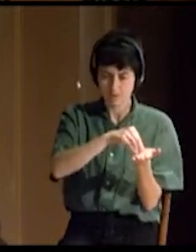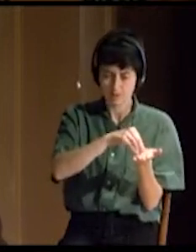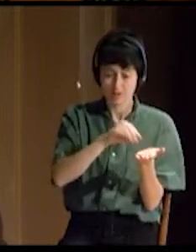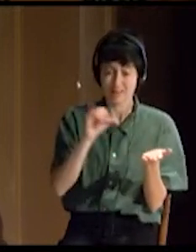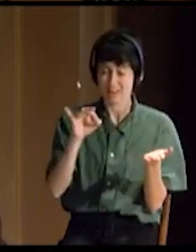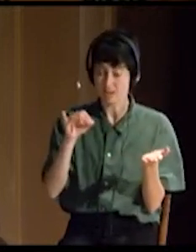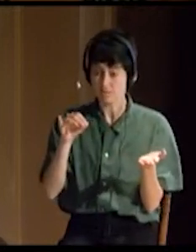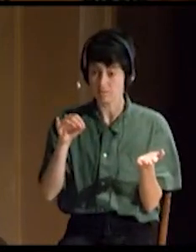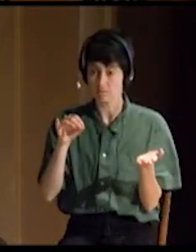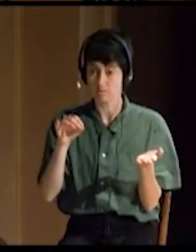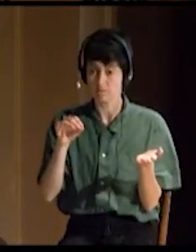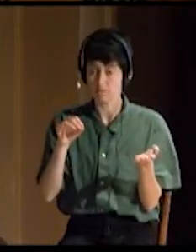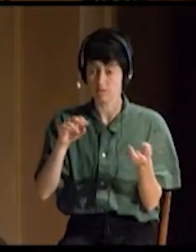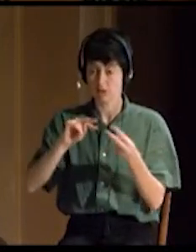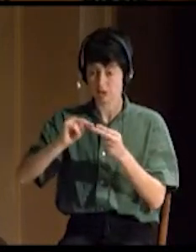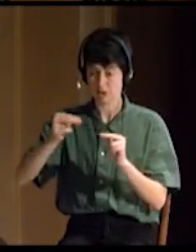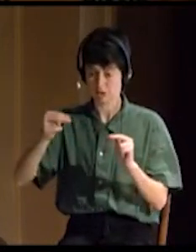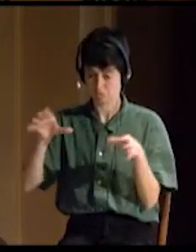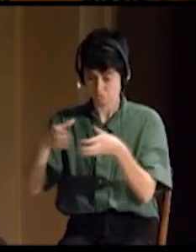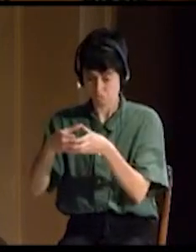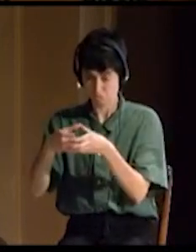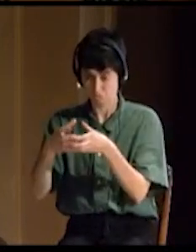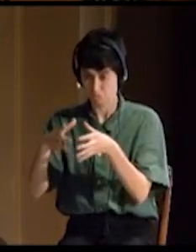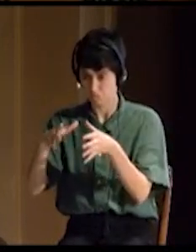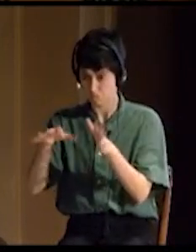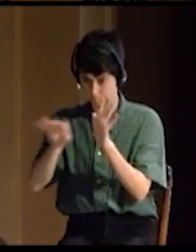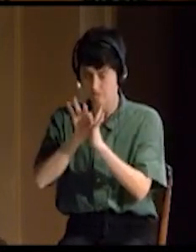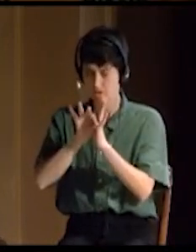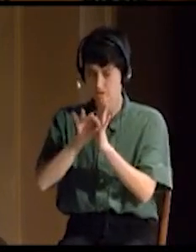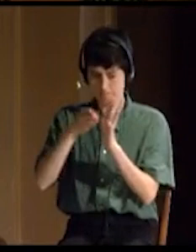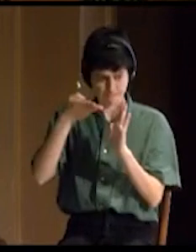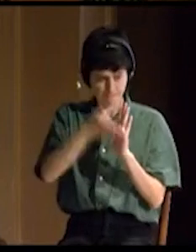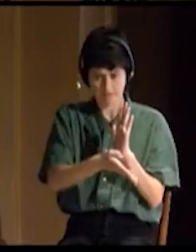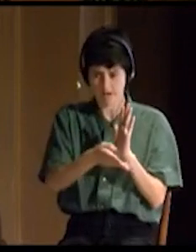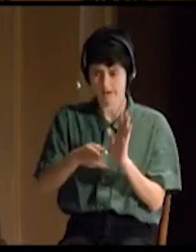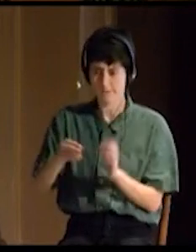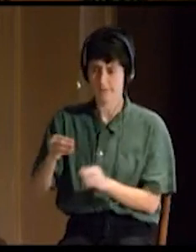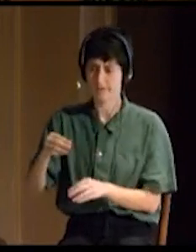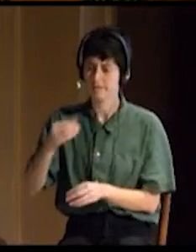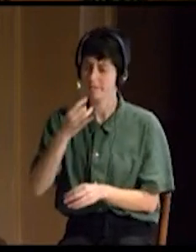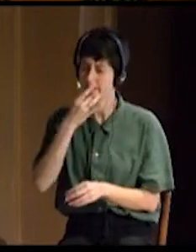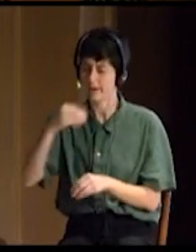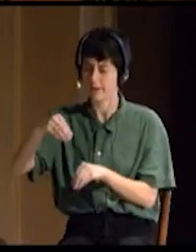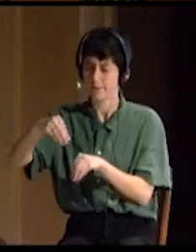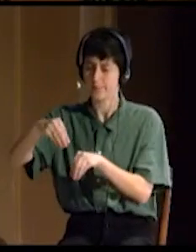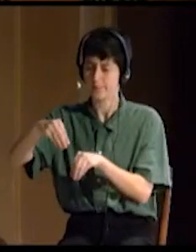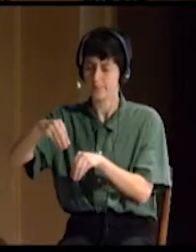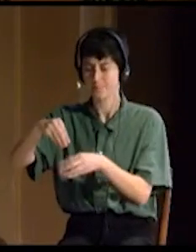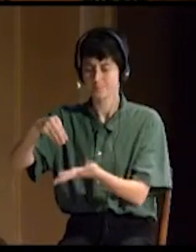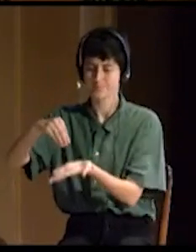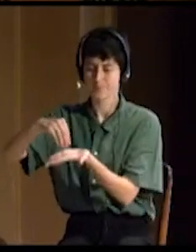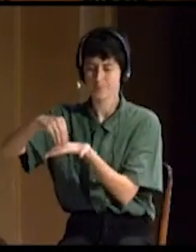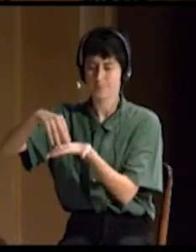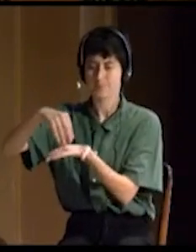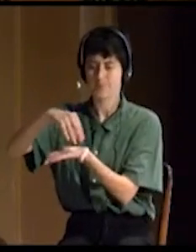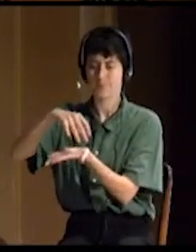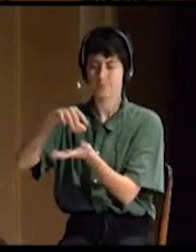And the parts that you see that are brighter are a probe for eubacteria. So the larger cells that you see is the photobiont,